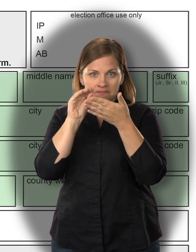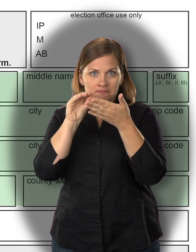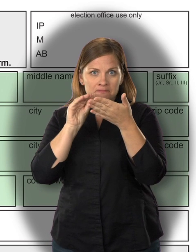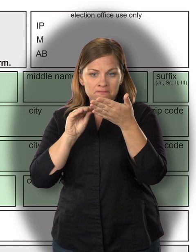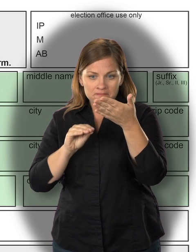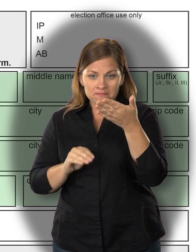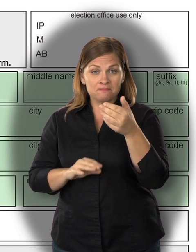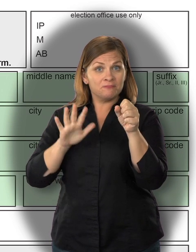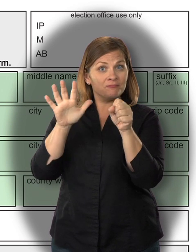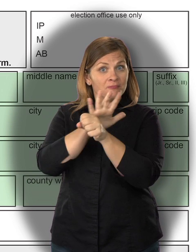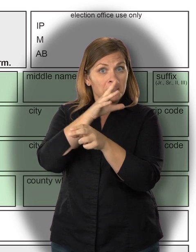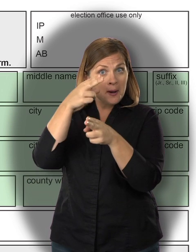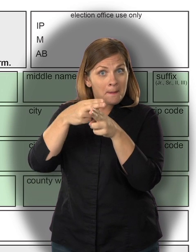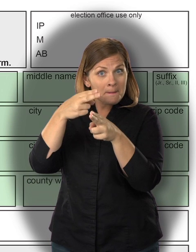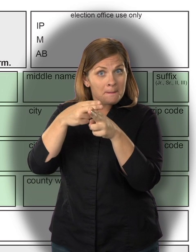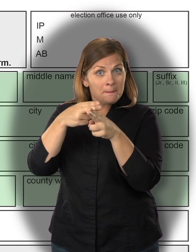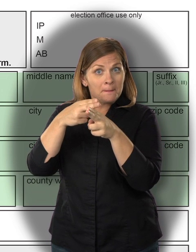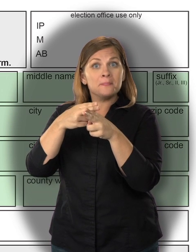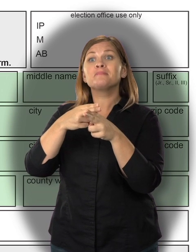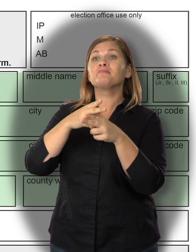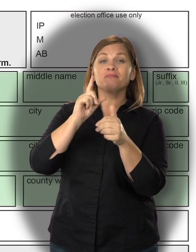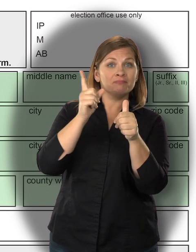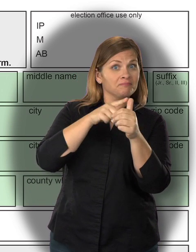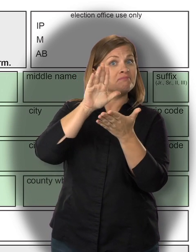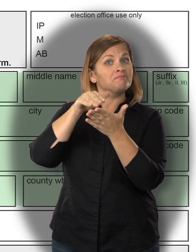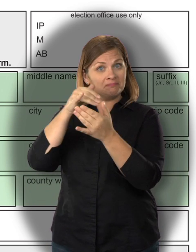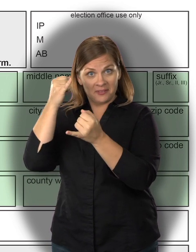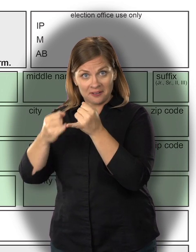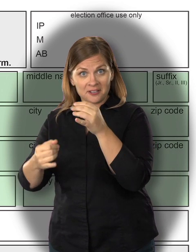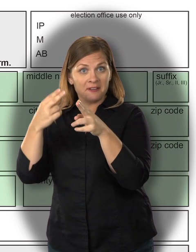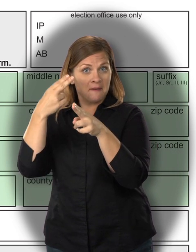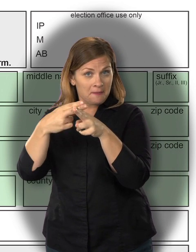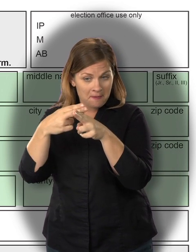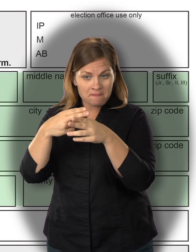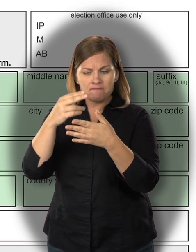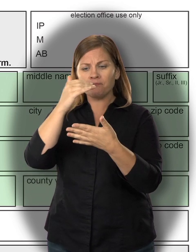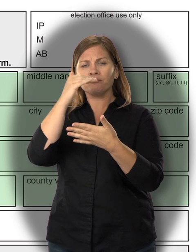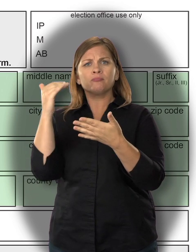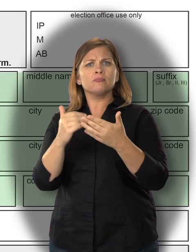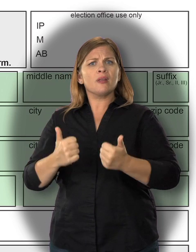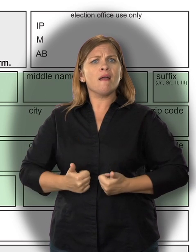Your full name, your address where you live (not a PO Box),